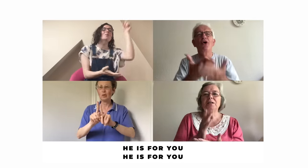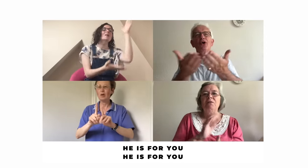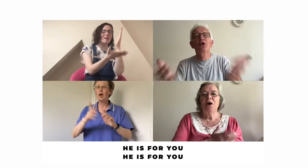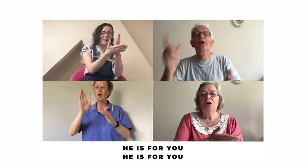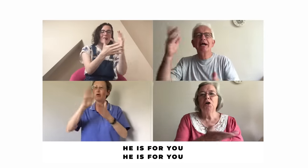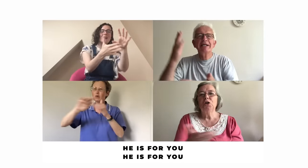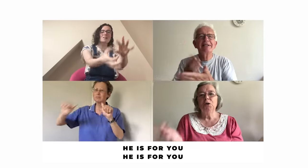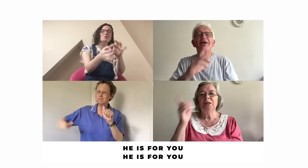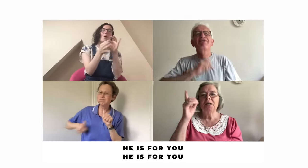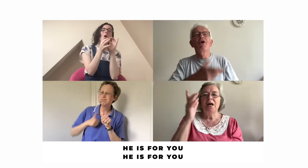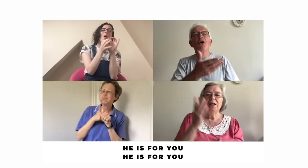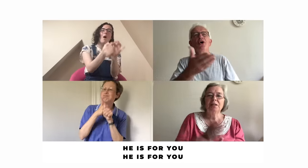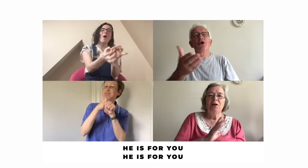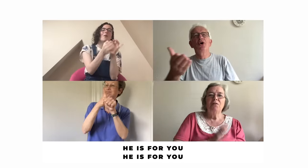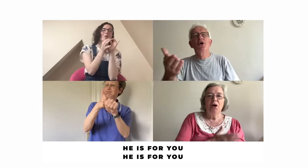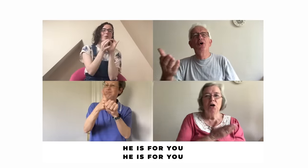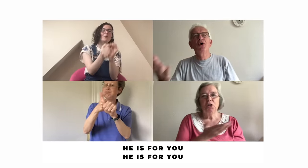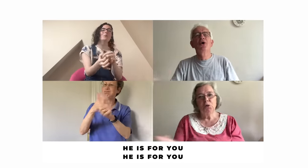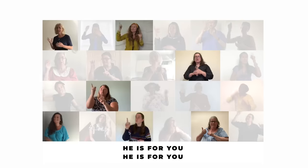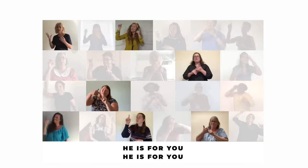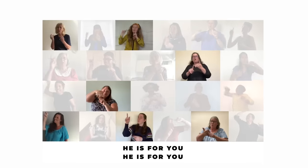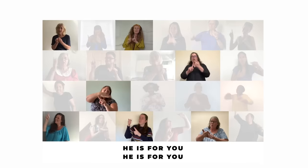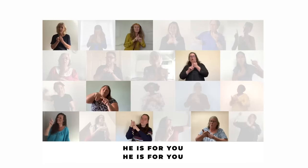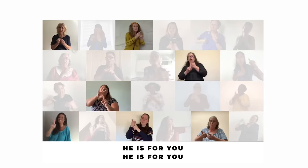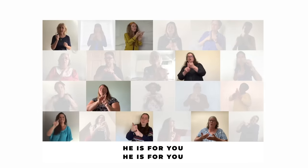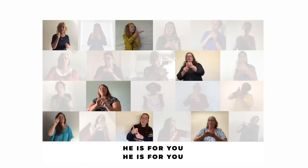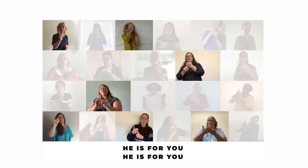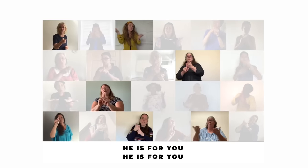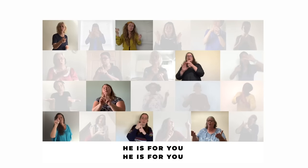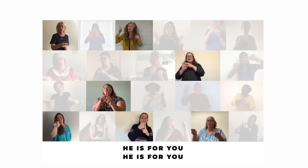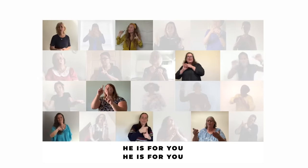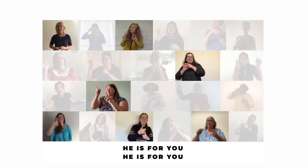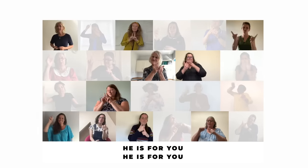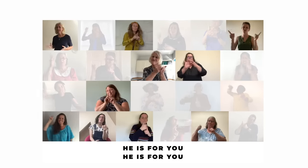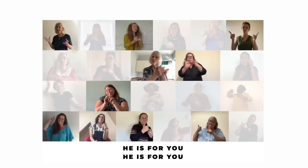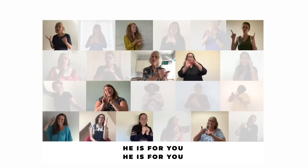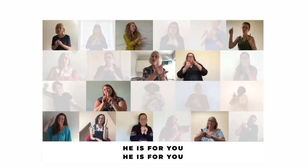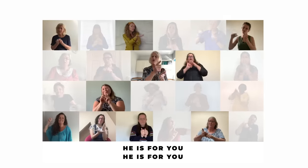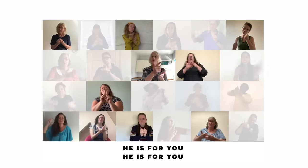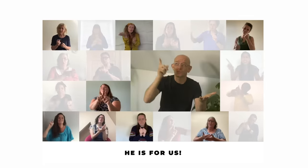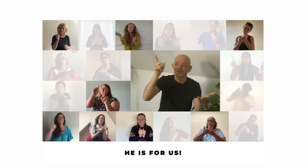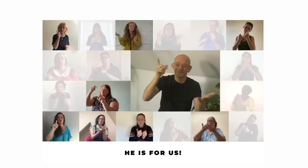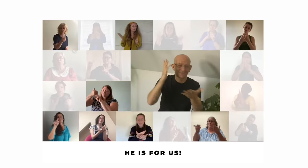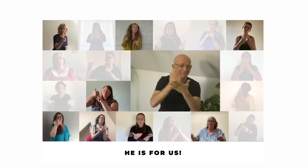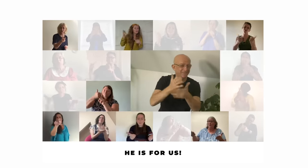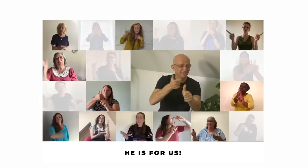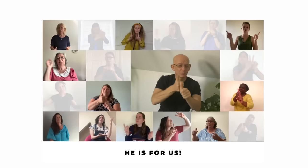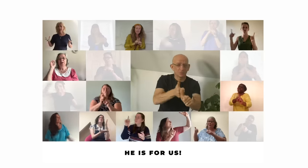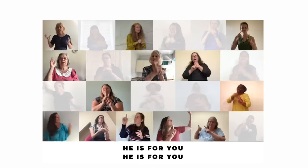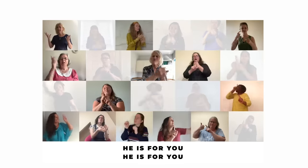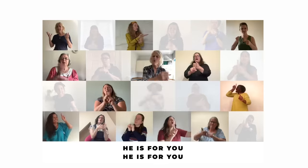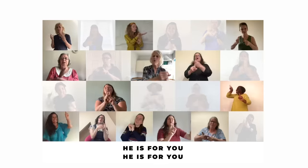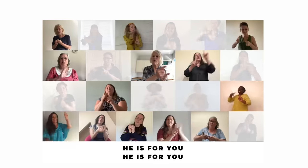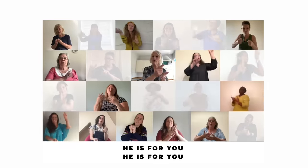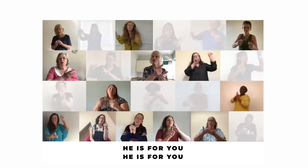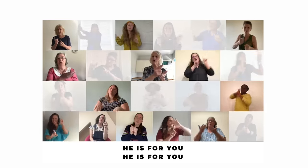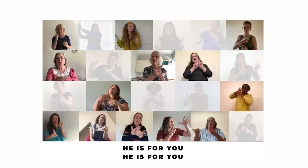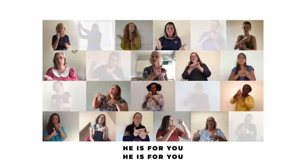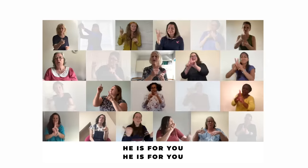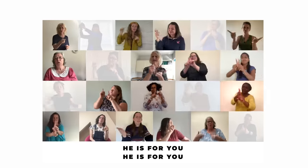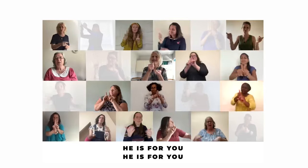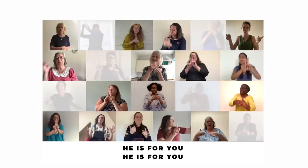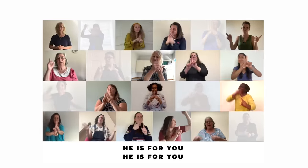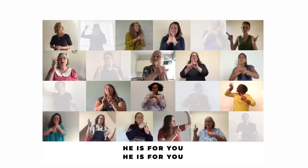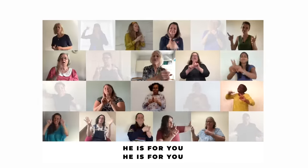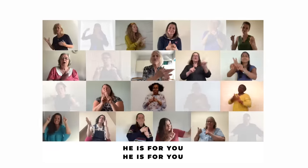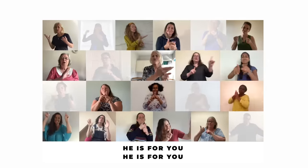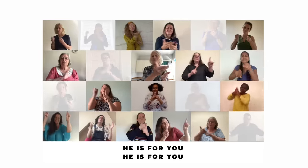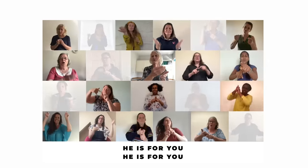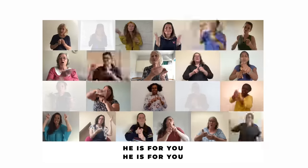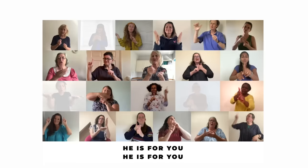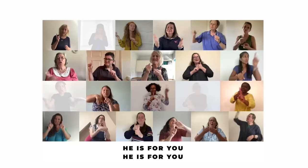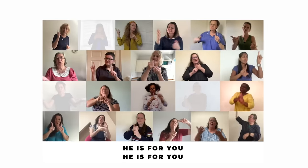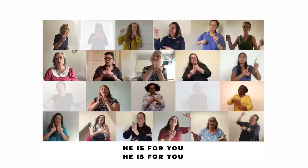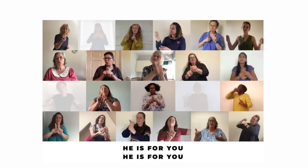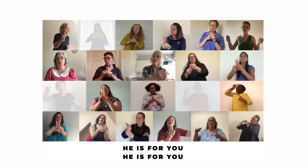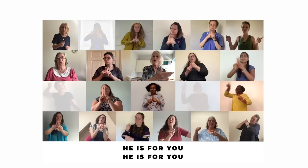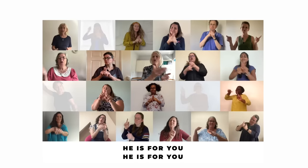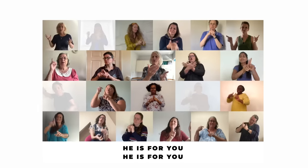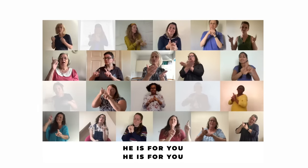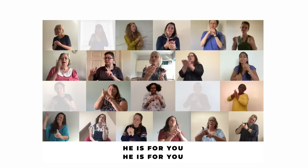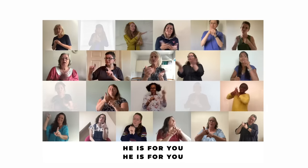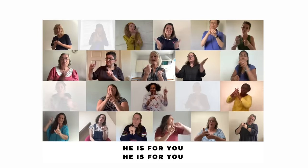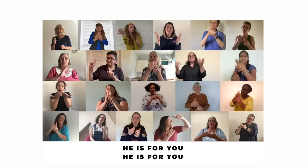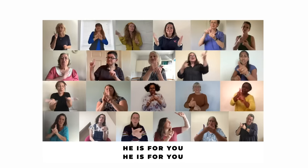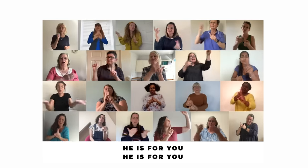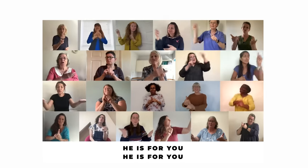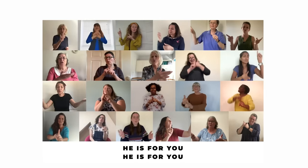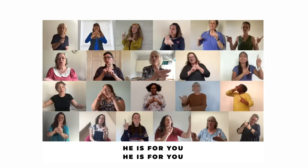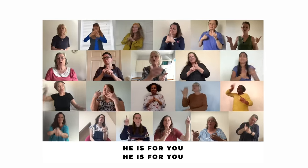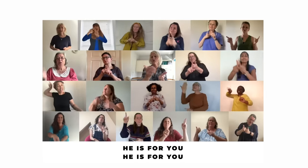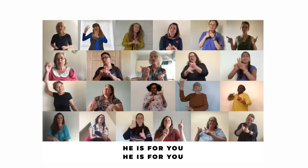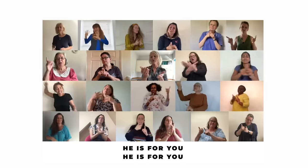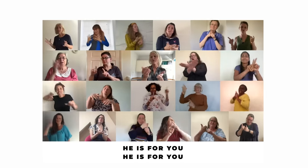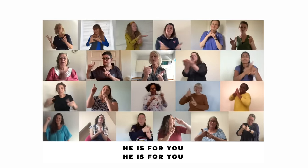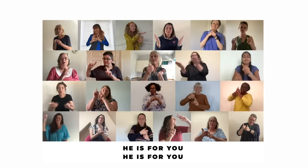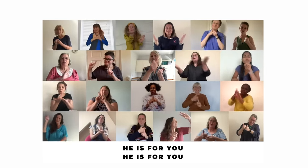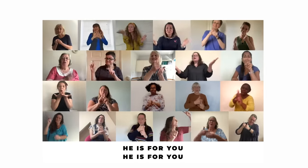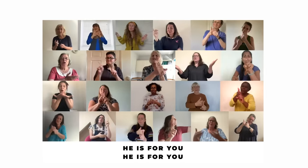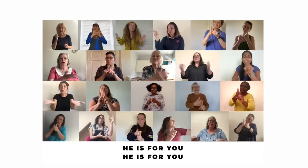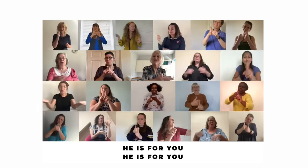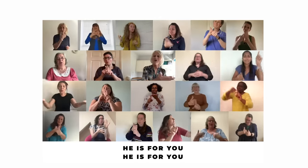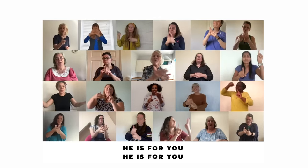He is for you, he is for you